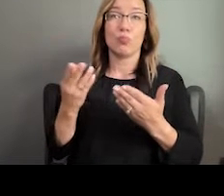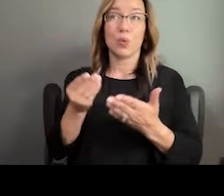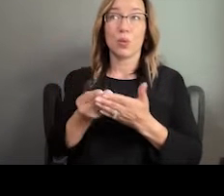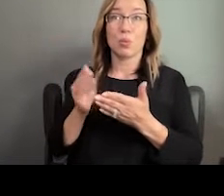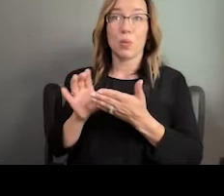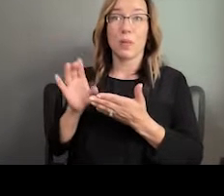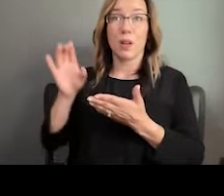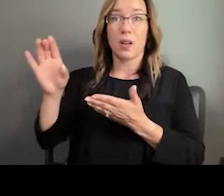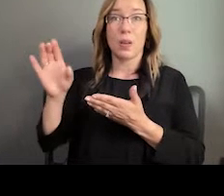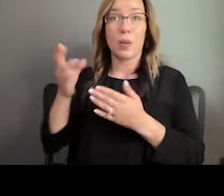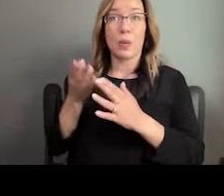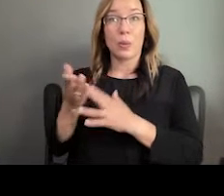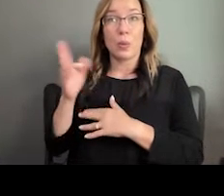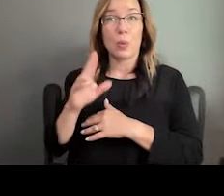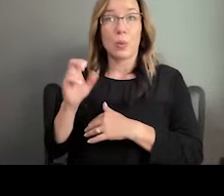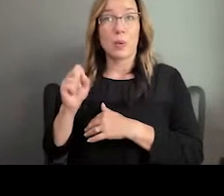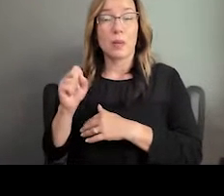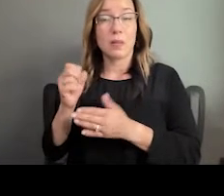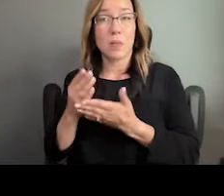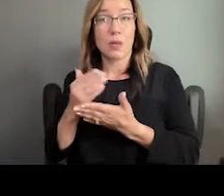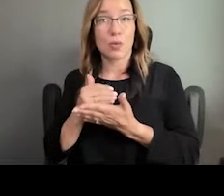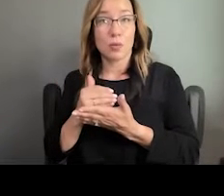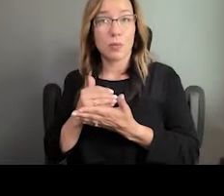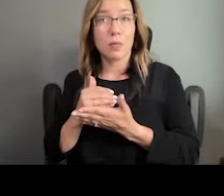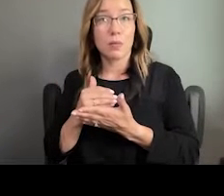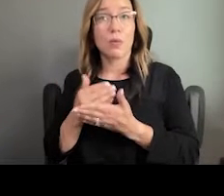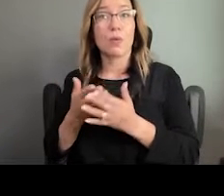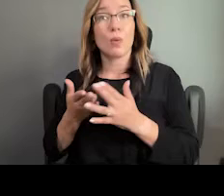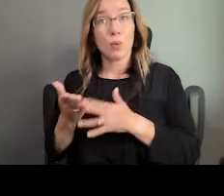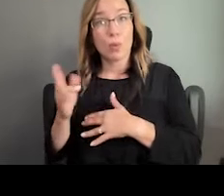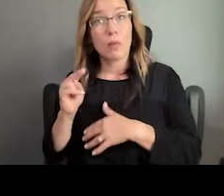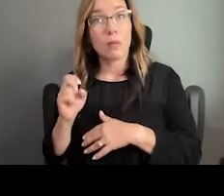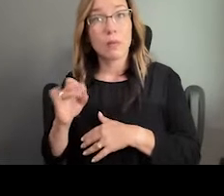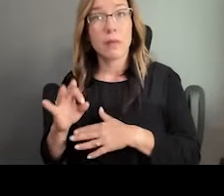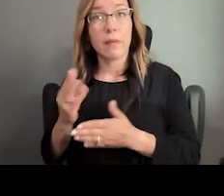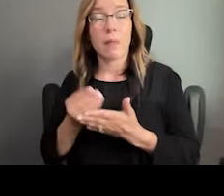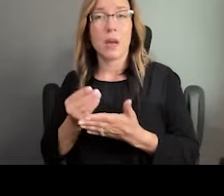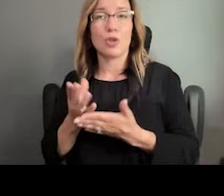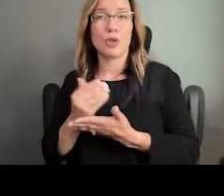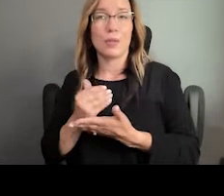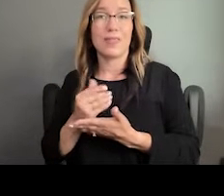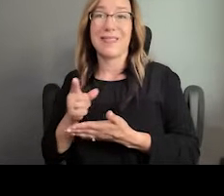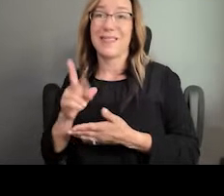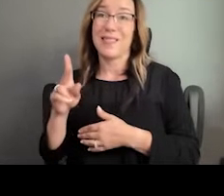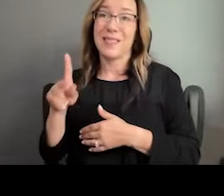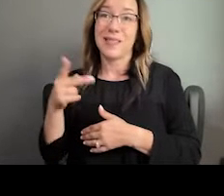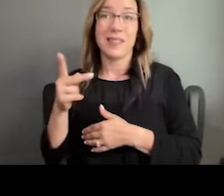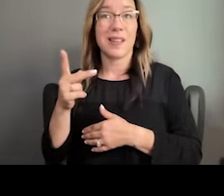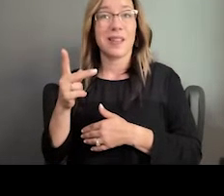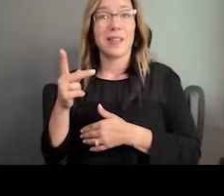through the US budget and through the NSF budget. This is the second case where it does